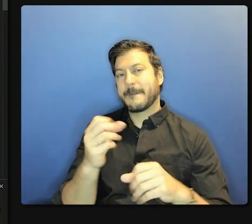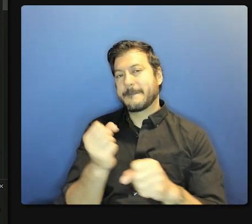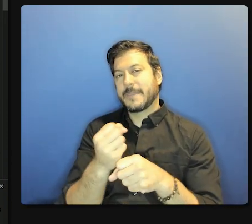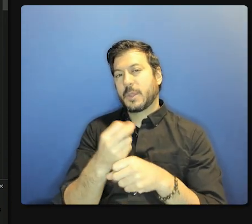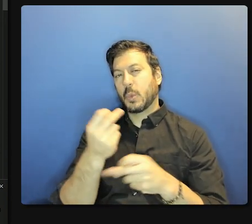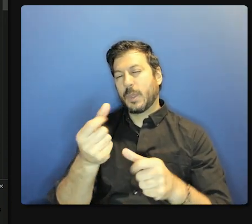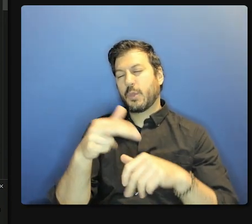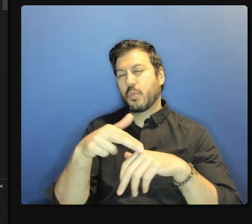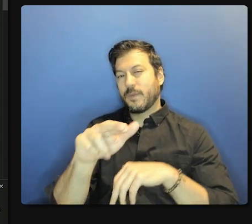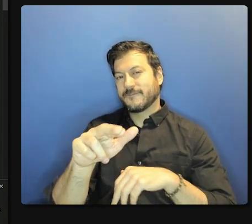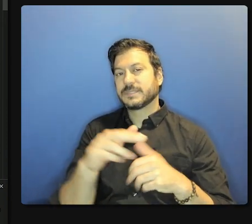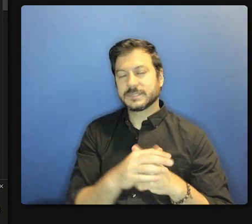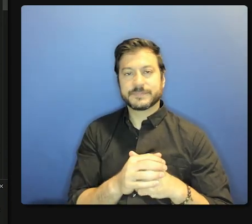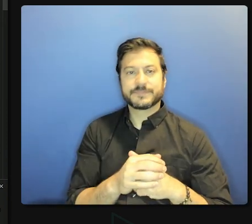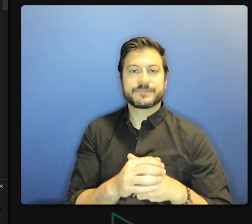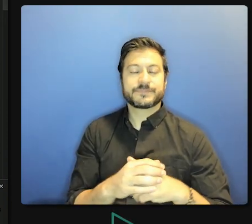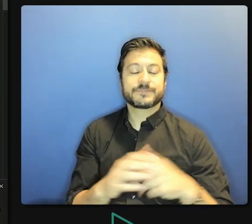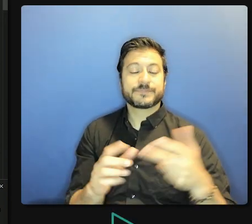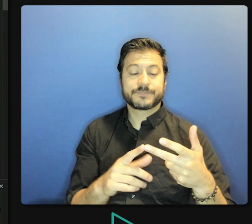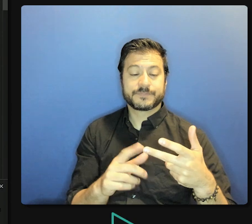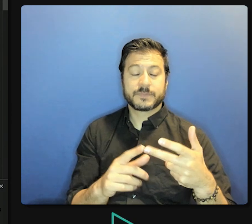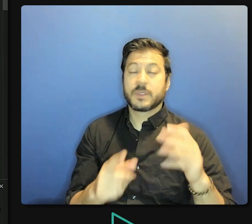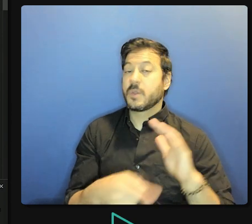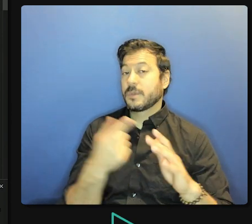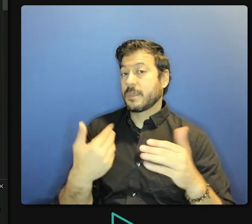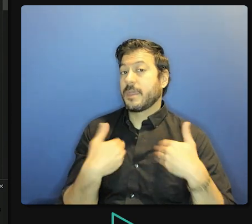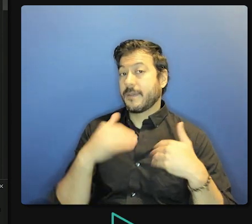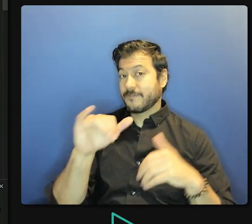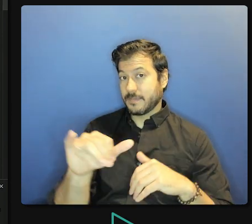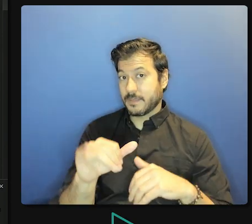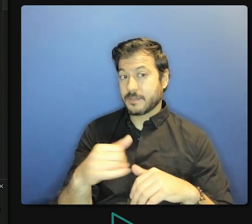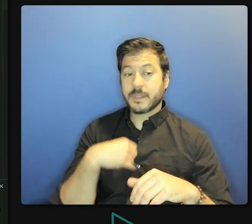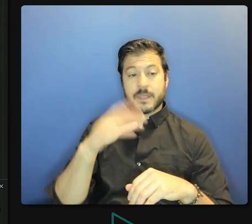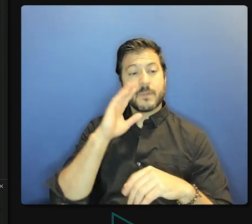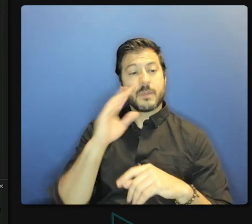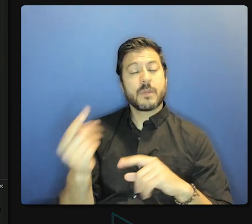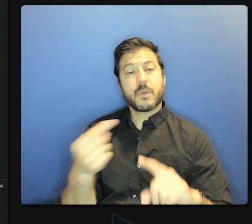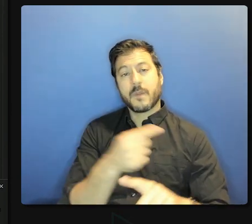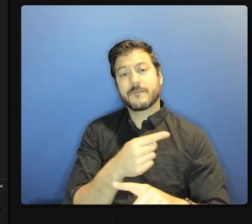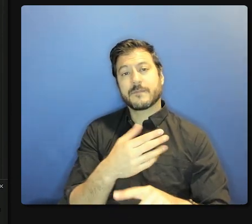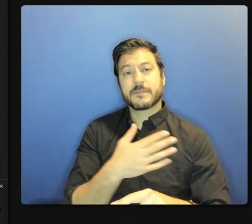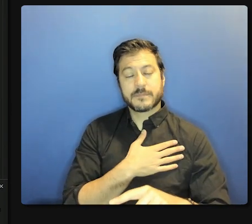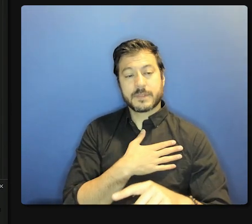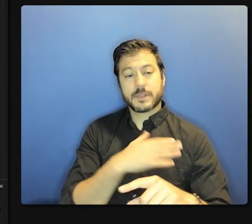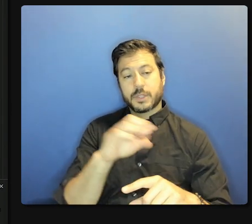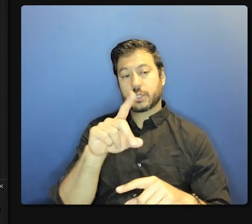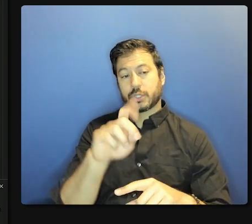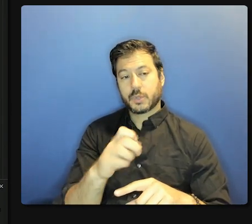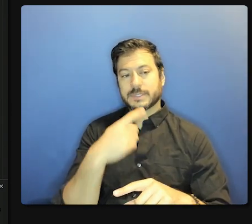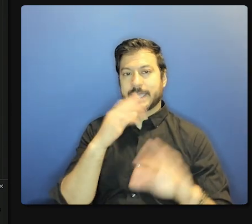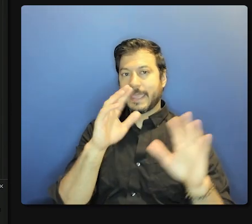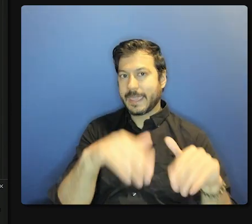Just make a quick reference to it. The third thing I need to do is go over to my code